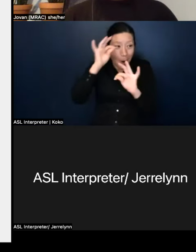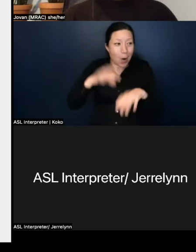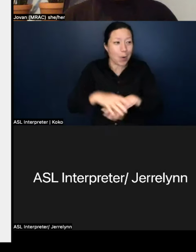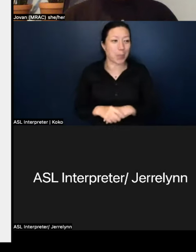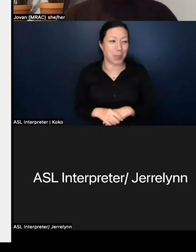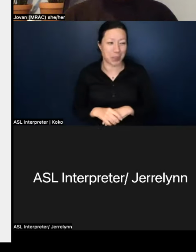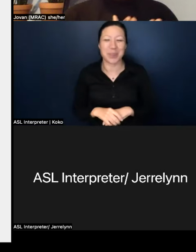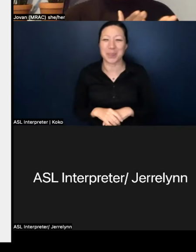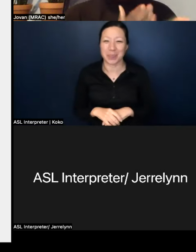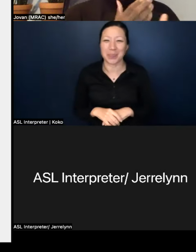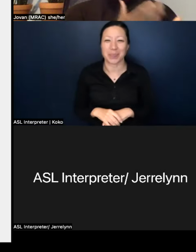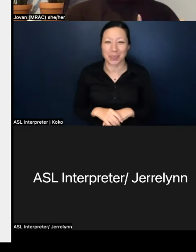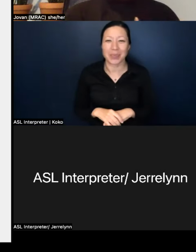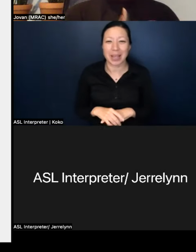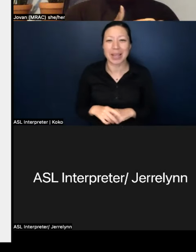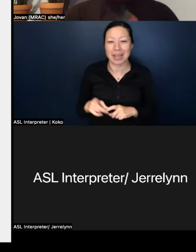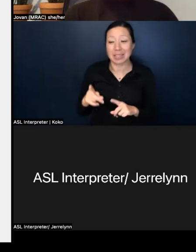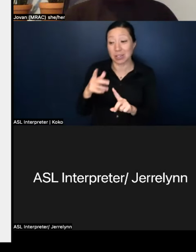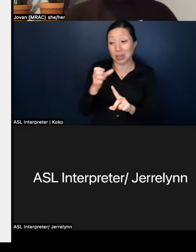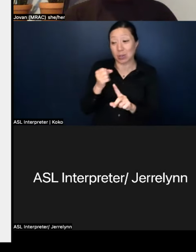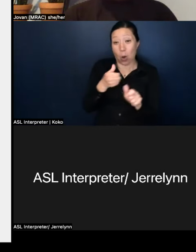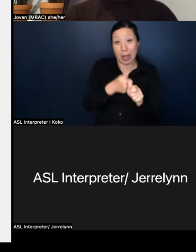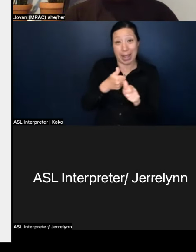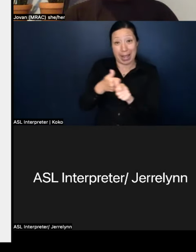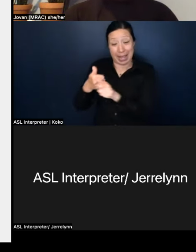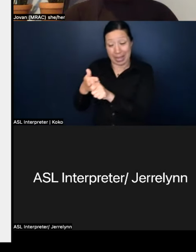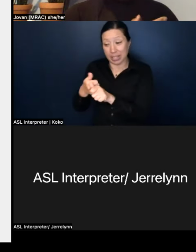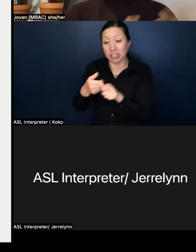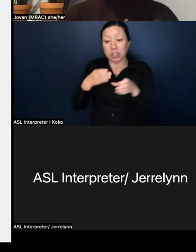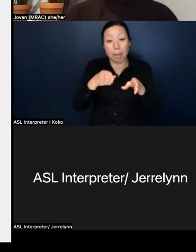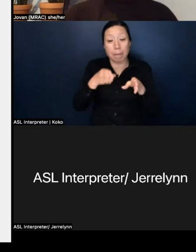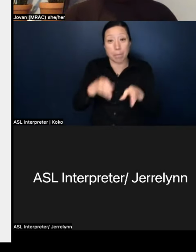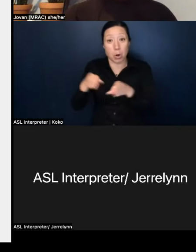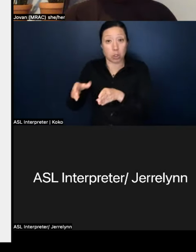So each advisor was asked to pull from their community,